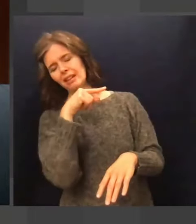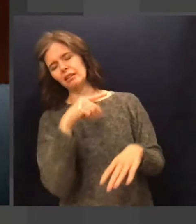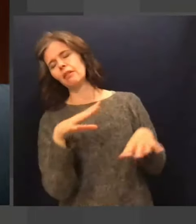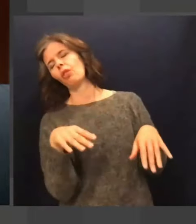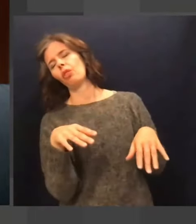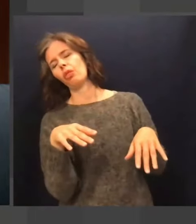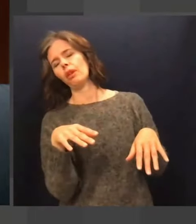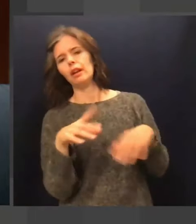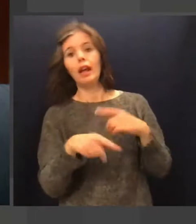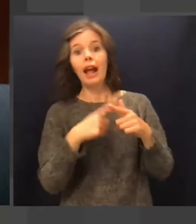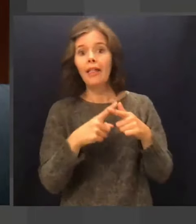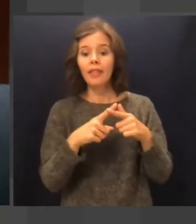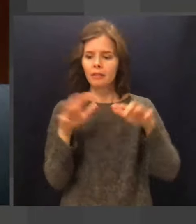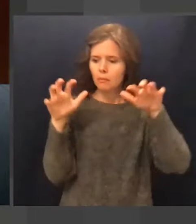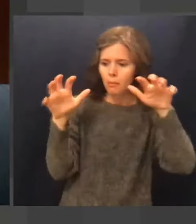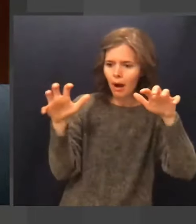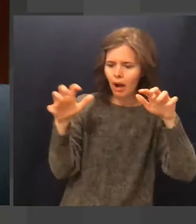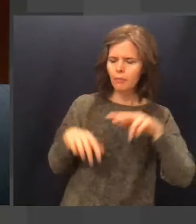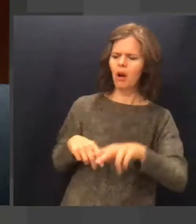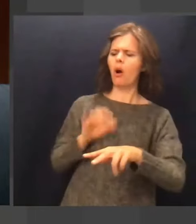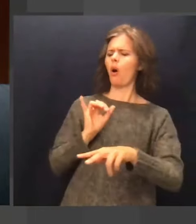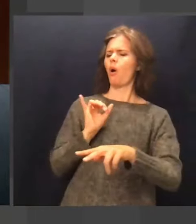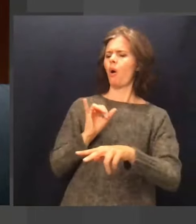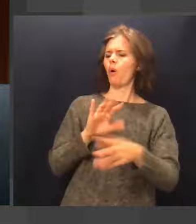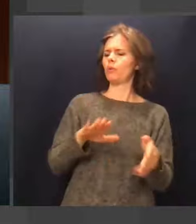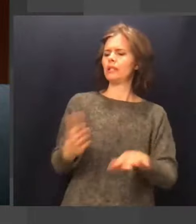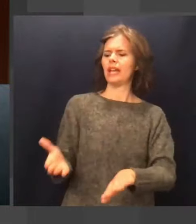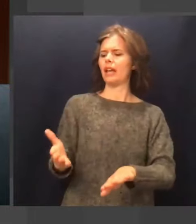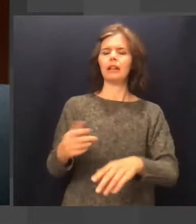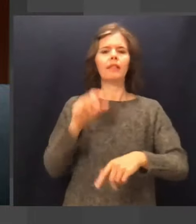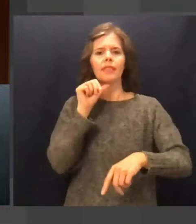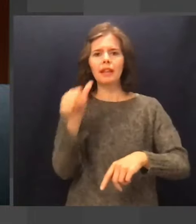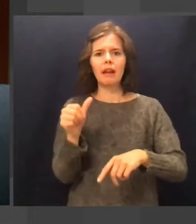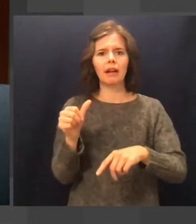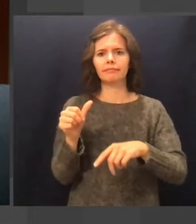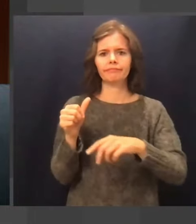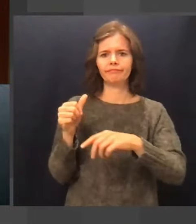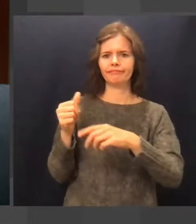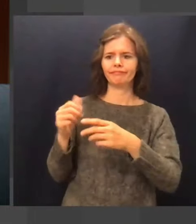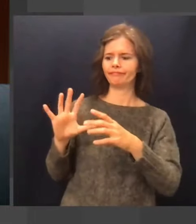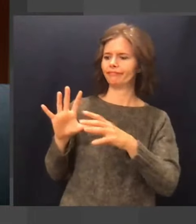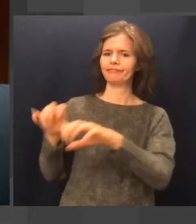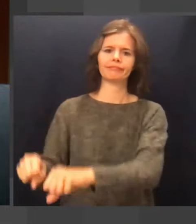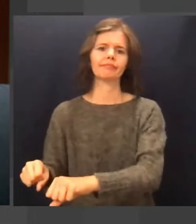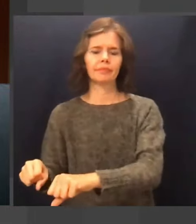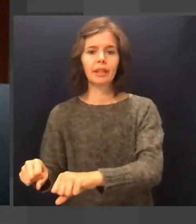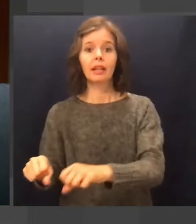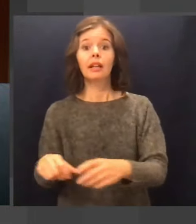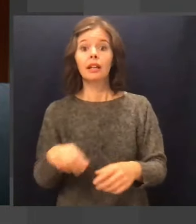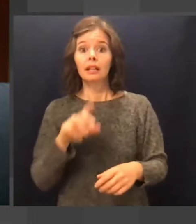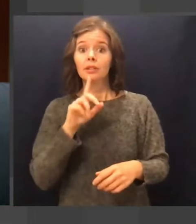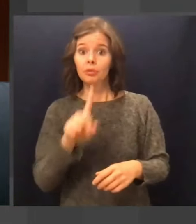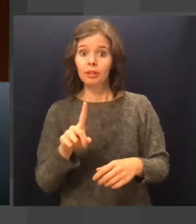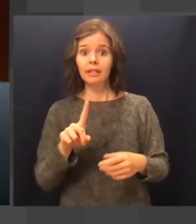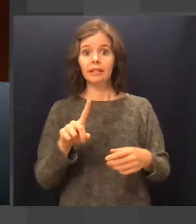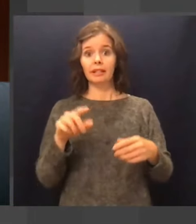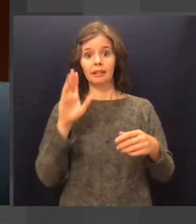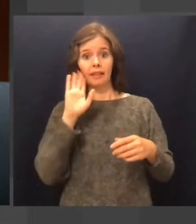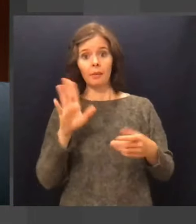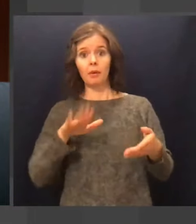WILL ATTACK THEM SO THEY CAN